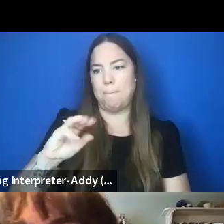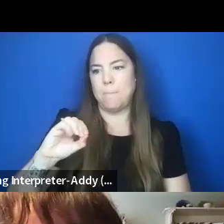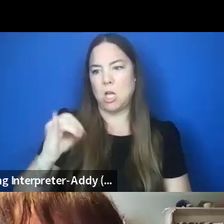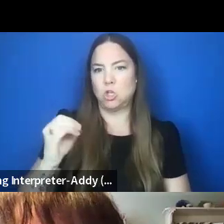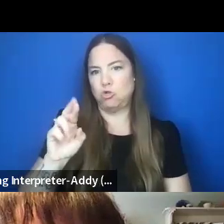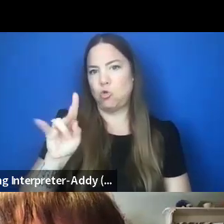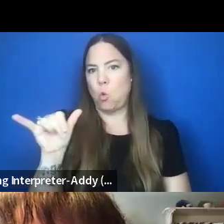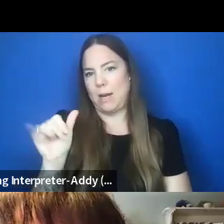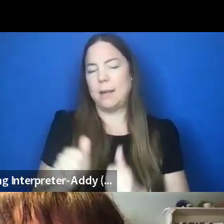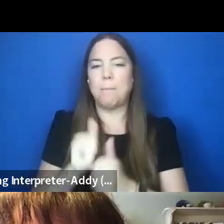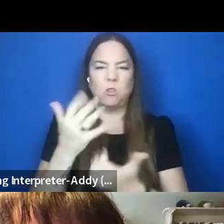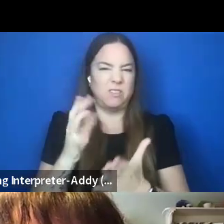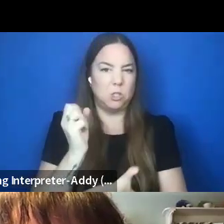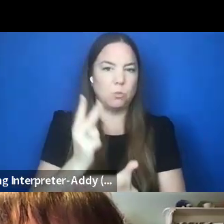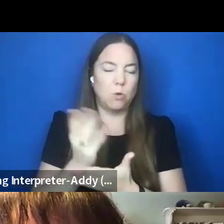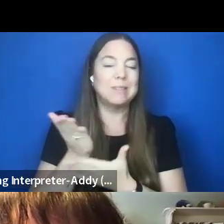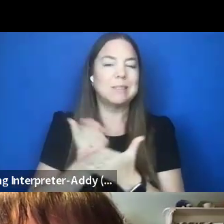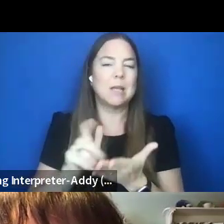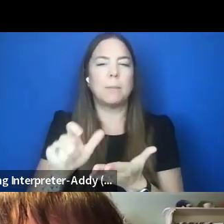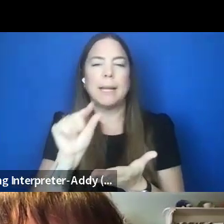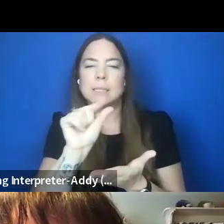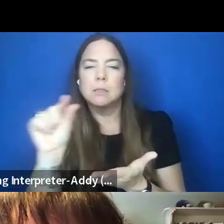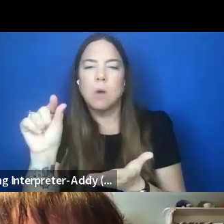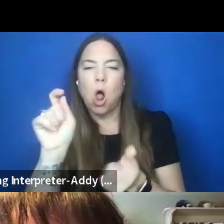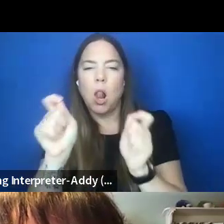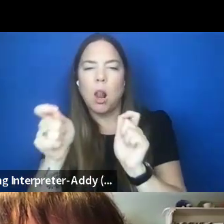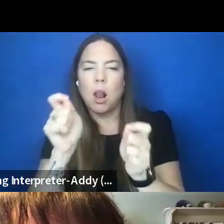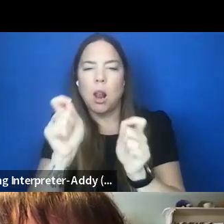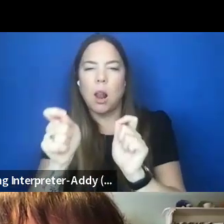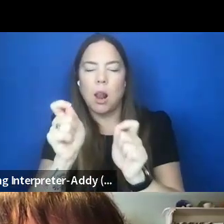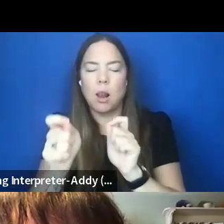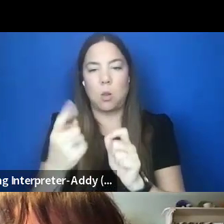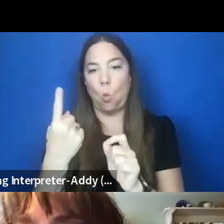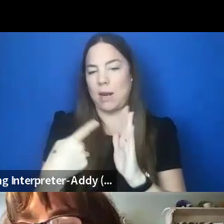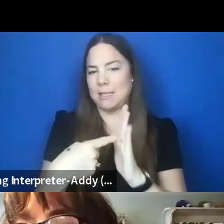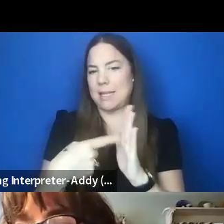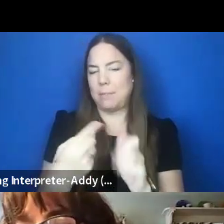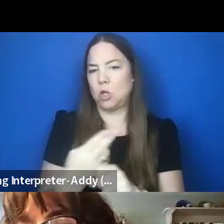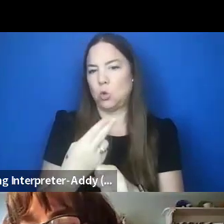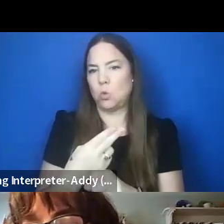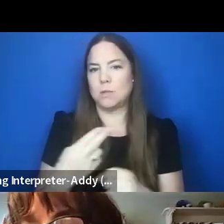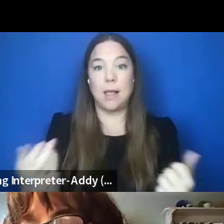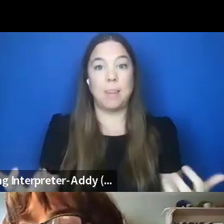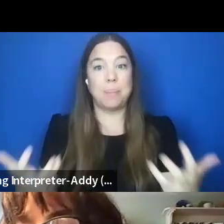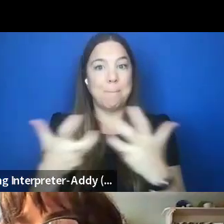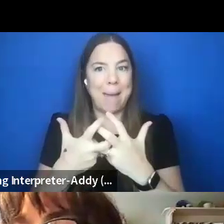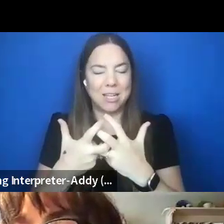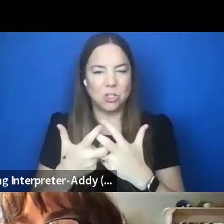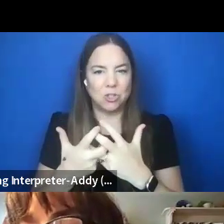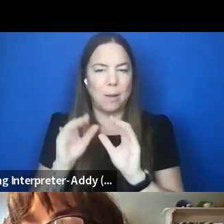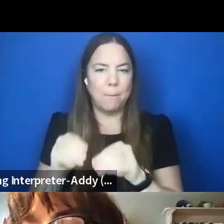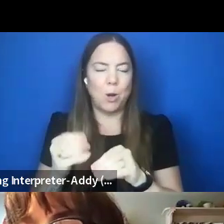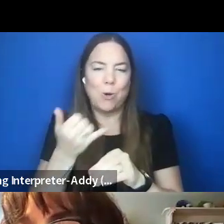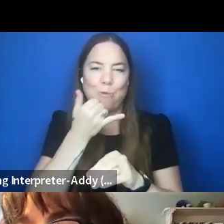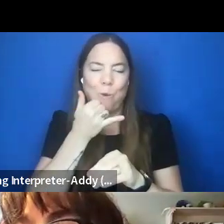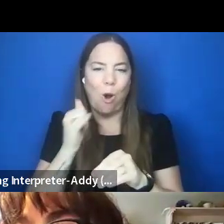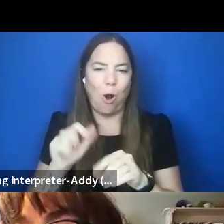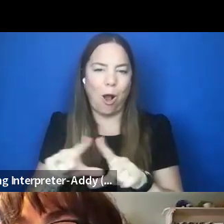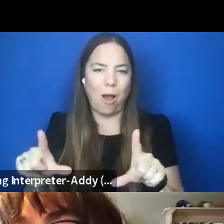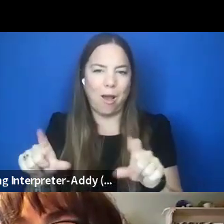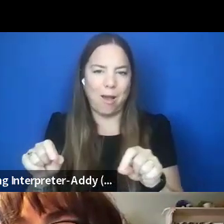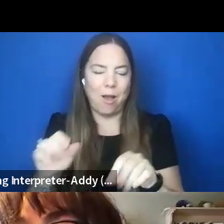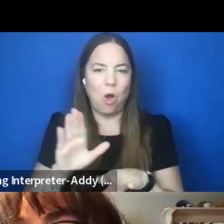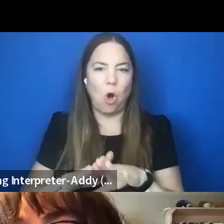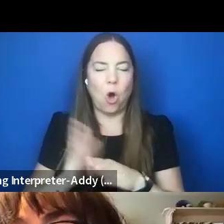Brooke Wilson: there are some that need small or slight revisions. The example that they used is the match was put in the wrong box on the table of the financial plan in section 1.5.